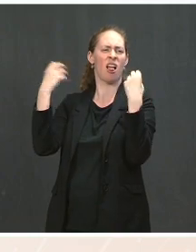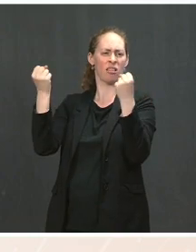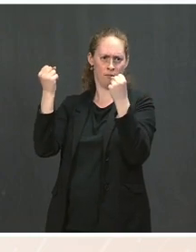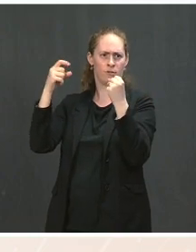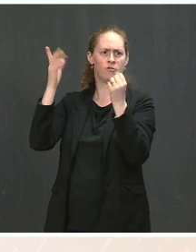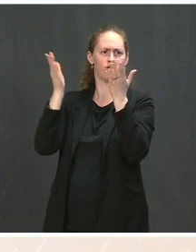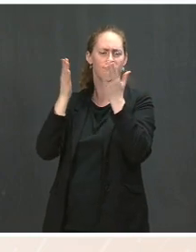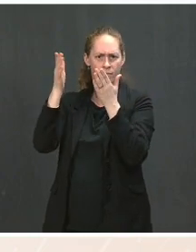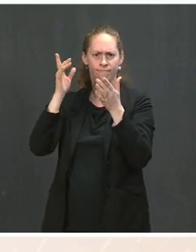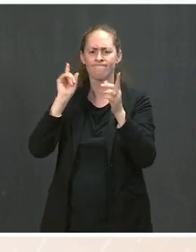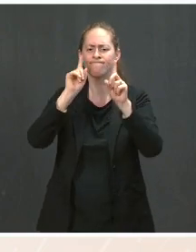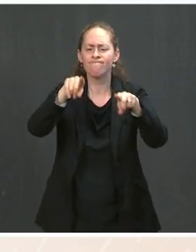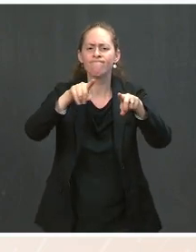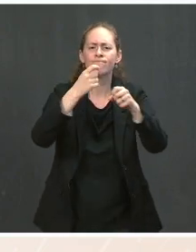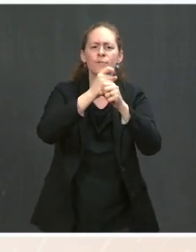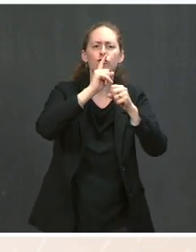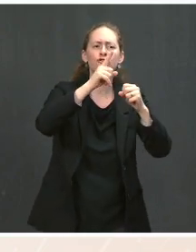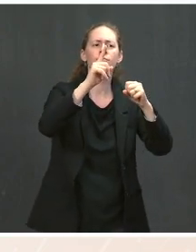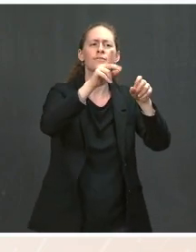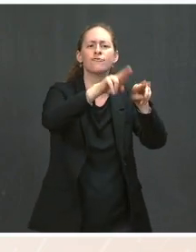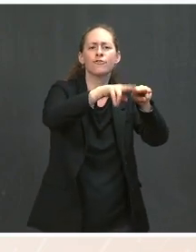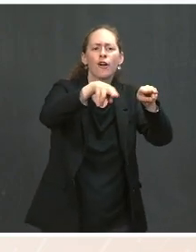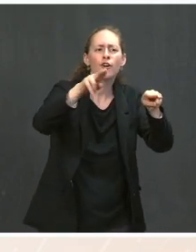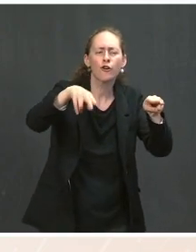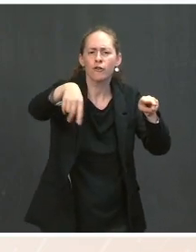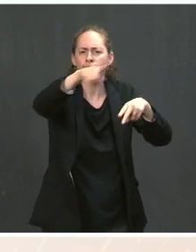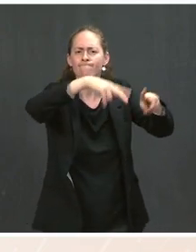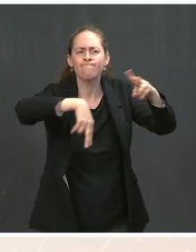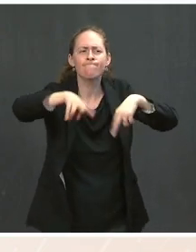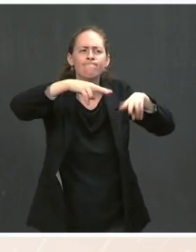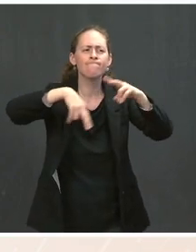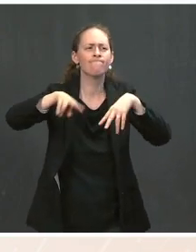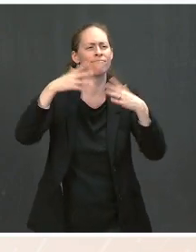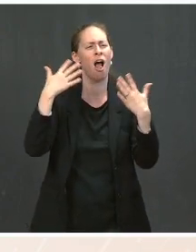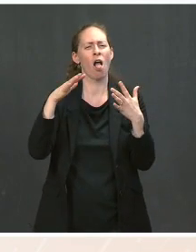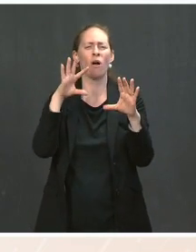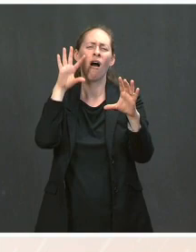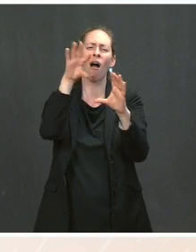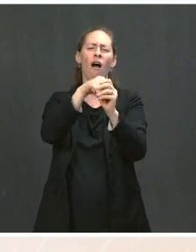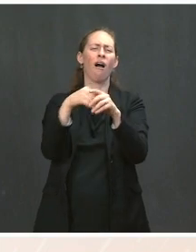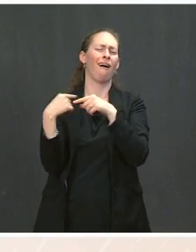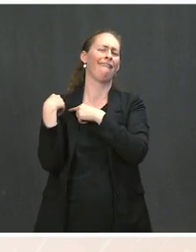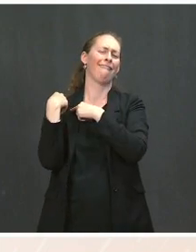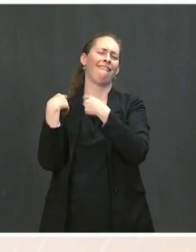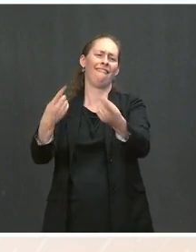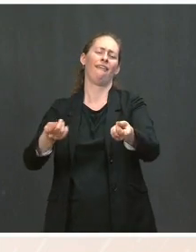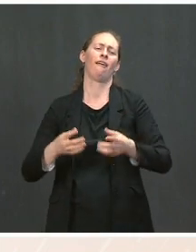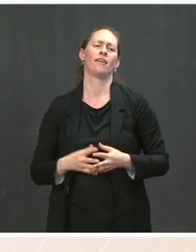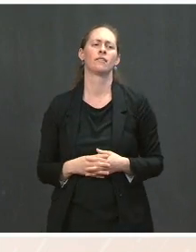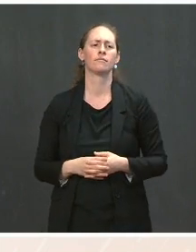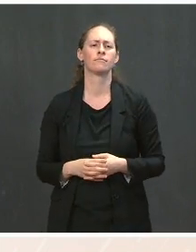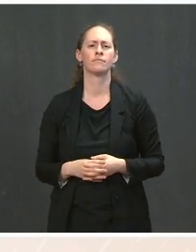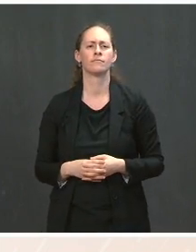as it should be and as it has always been. The Press: And just one on the J&J vaccine. Ms. Psaki: Yeah. The Press: The White House -- some White House officials